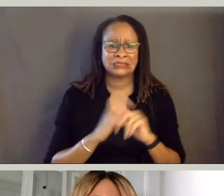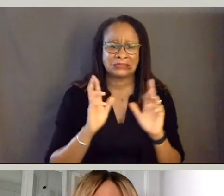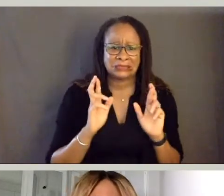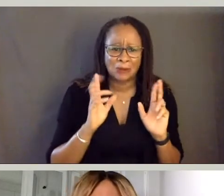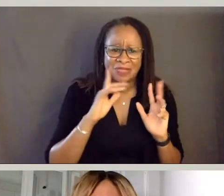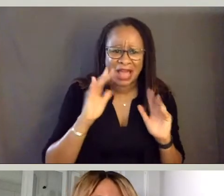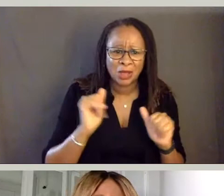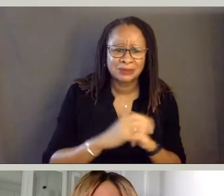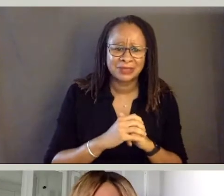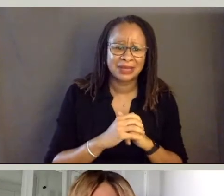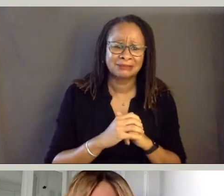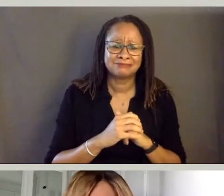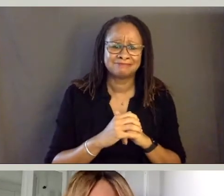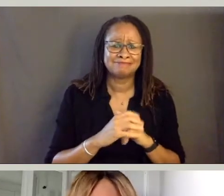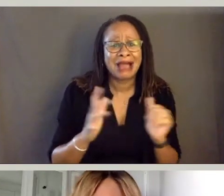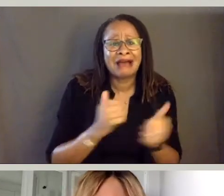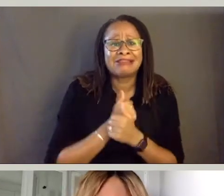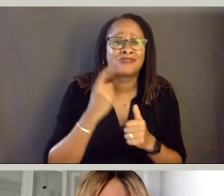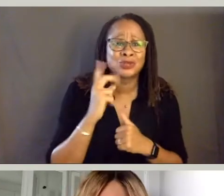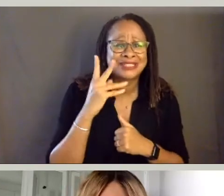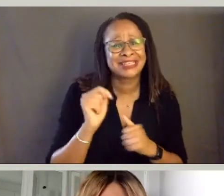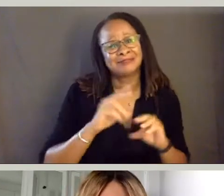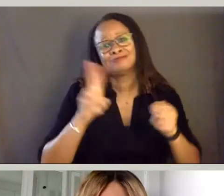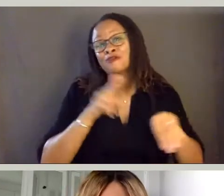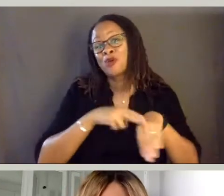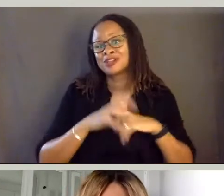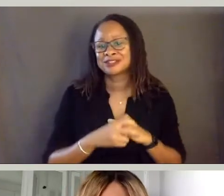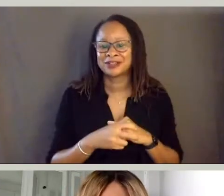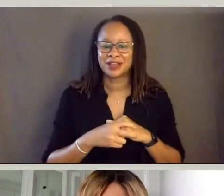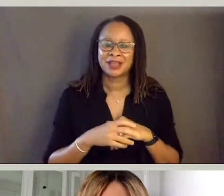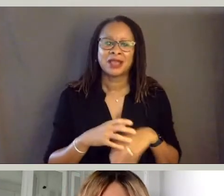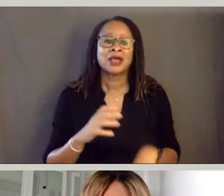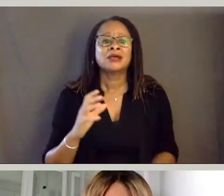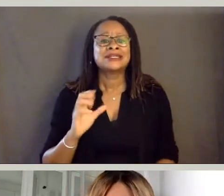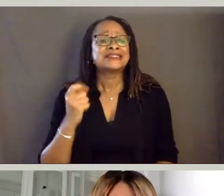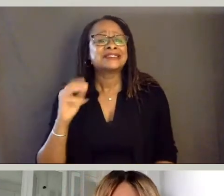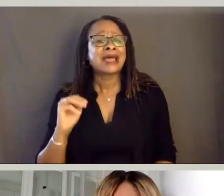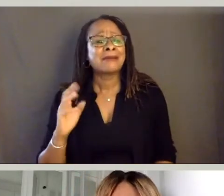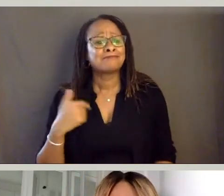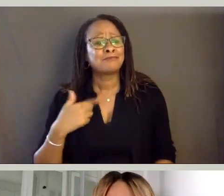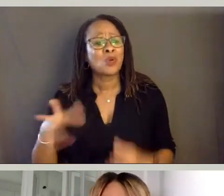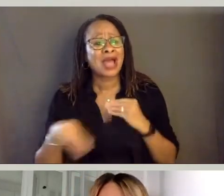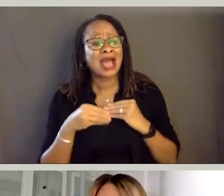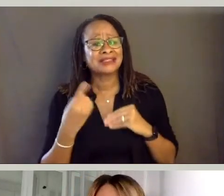And I hope you I'd love for you to see the film, of course. I wanna just add one thing to that. I mean, we certainly never imagined people